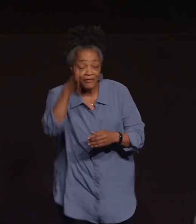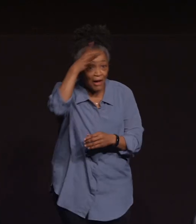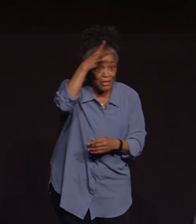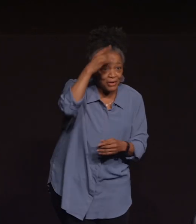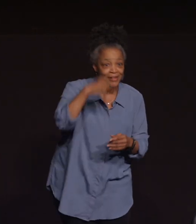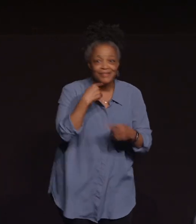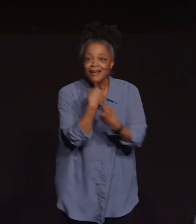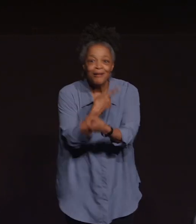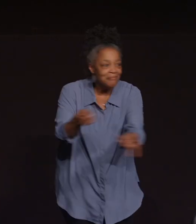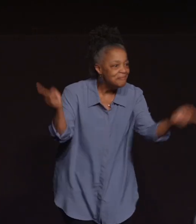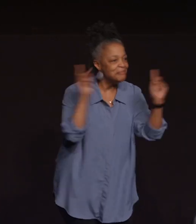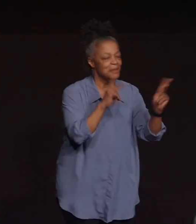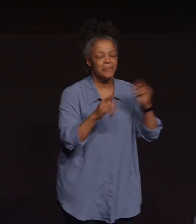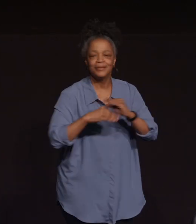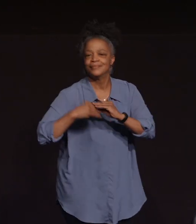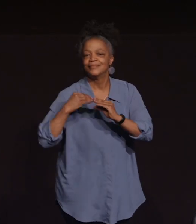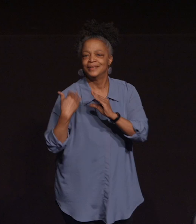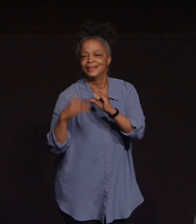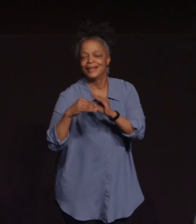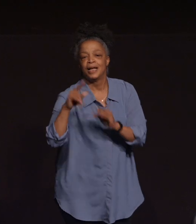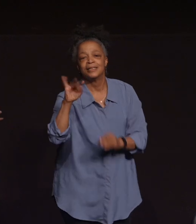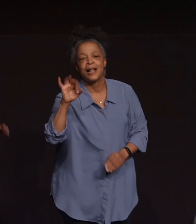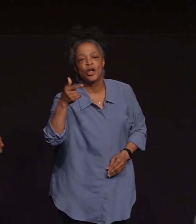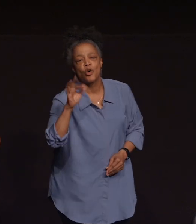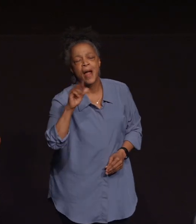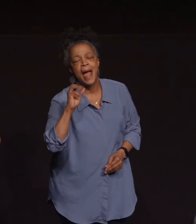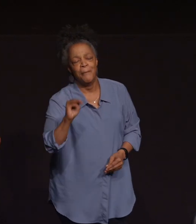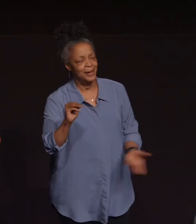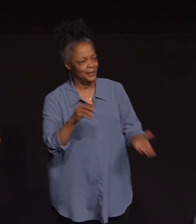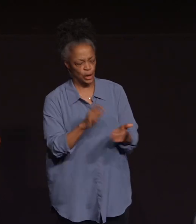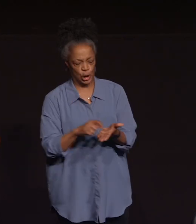tell a--send a telegram, if you will.